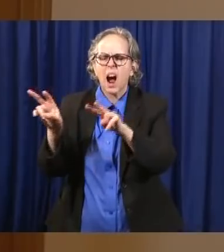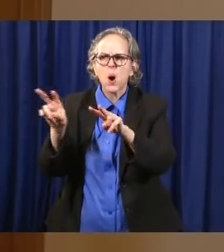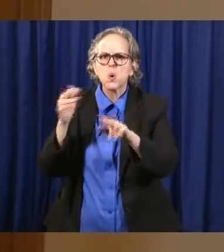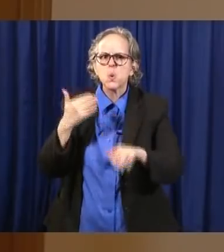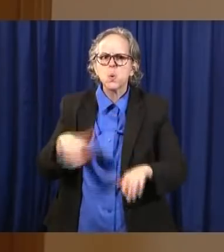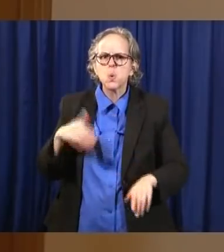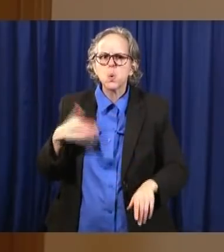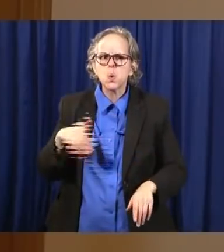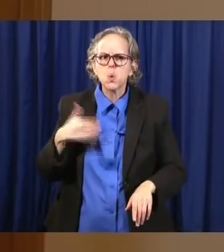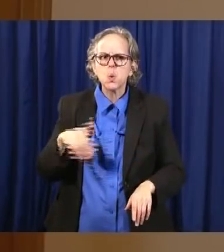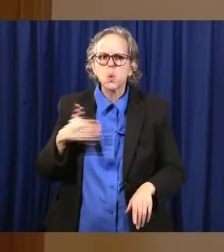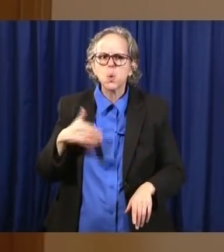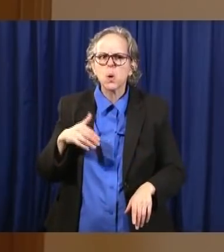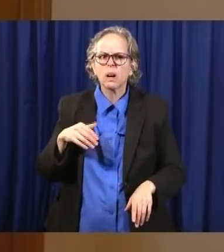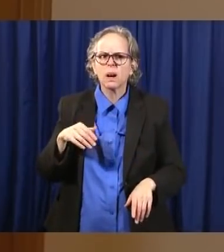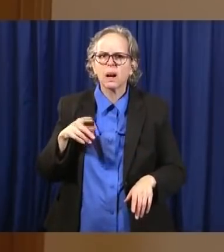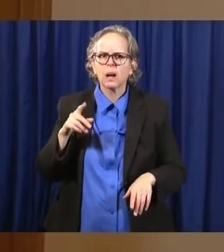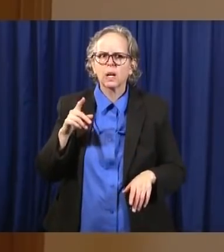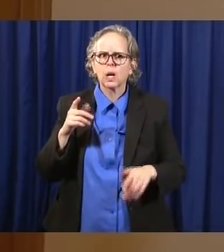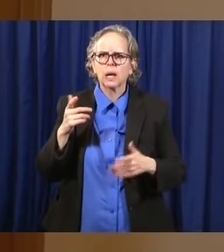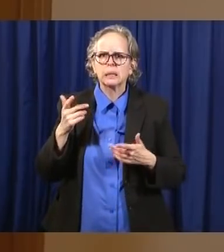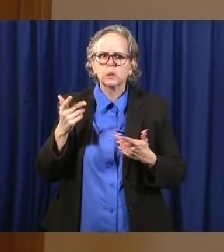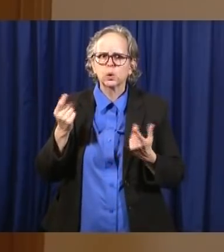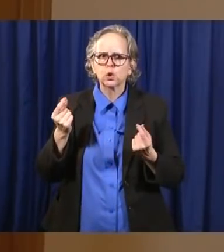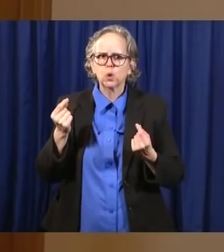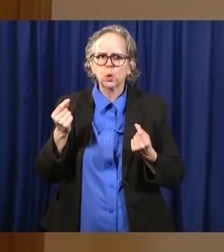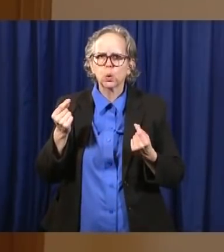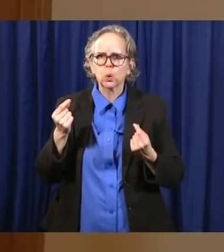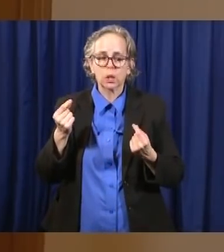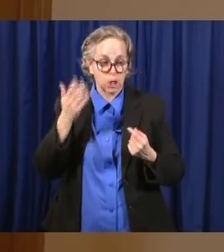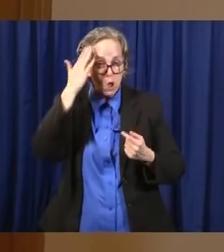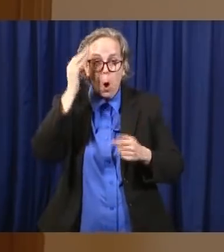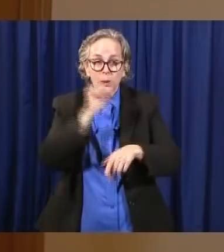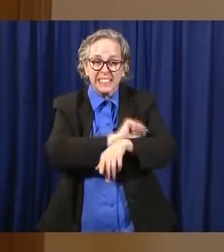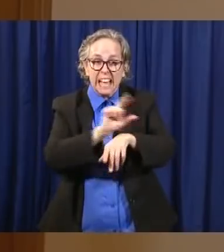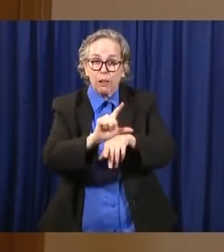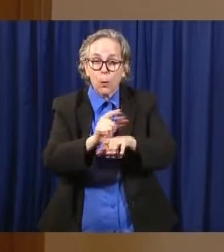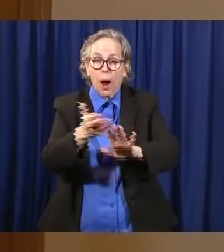THIS IS A PANDEMIC OF A SKILL THAT WE HAVE NOT SEEN IN OUR LIFETIME. WHEN WE WENT BACK AND WATCHED CHINA AND OTHER COUNTRIES AND